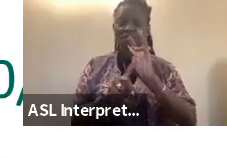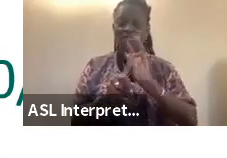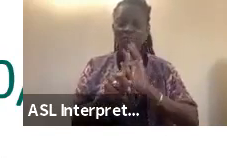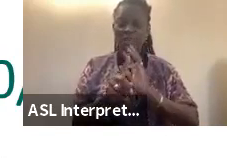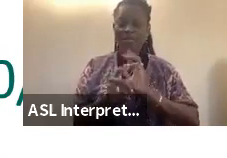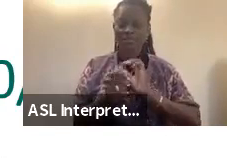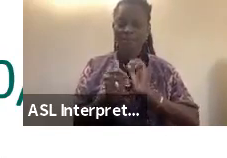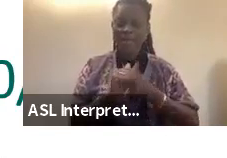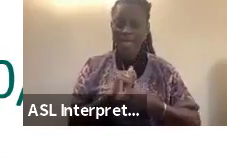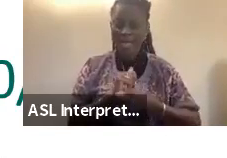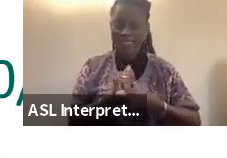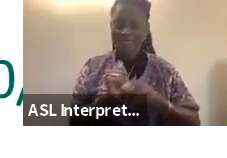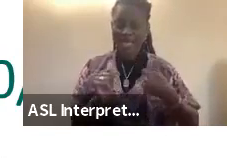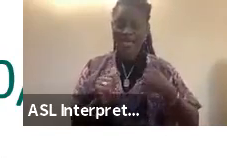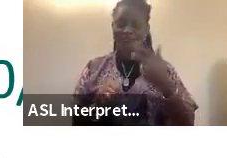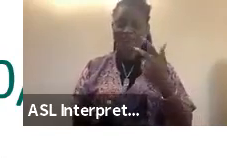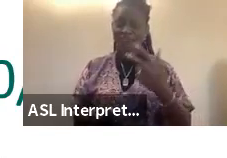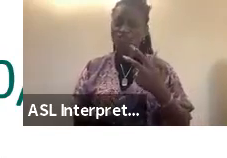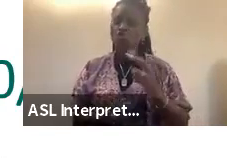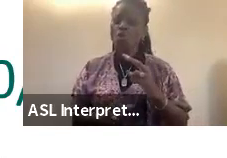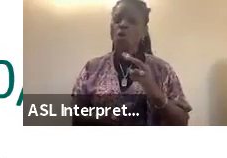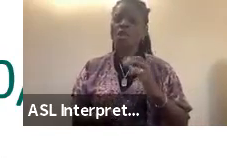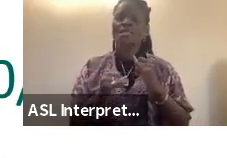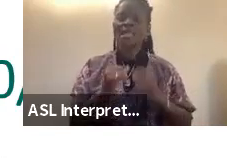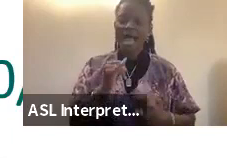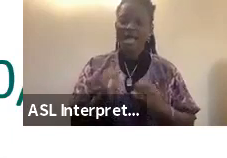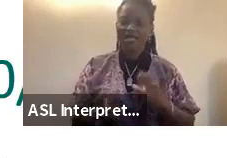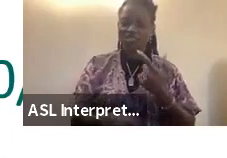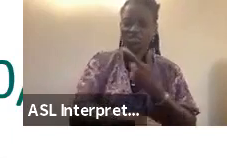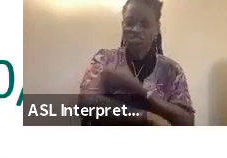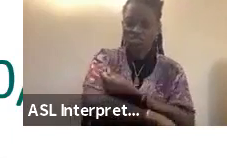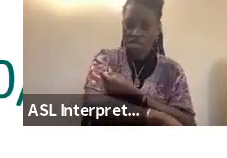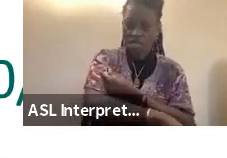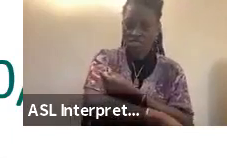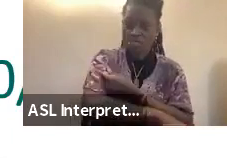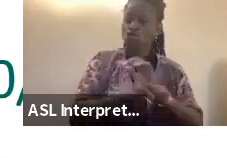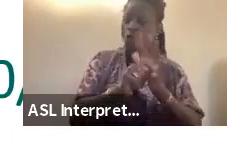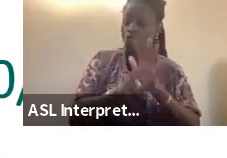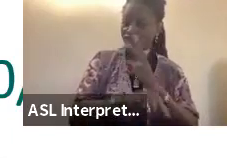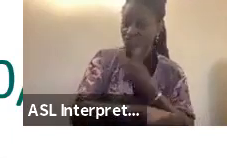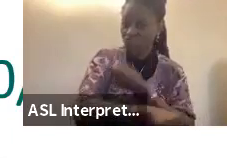series, and so each day more residents become eligible.